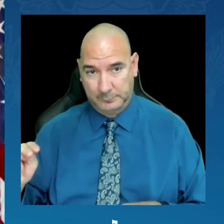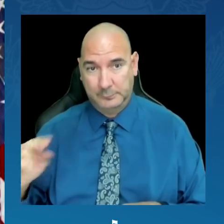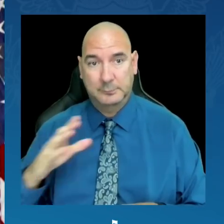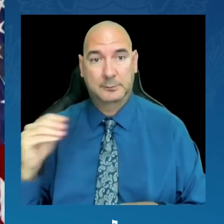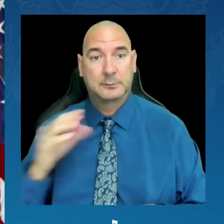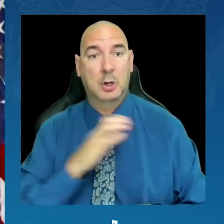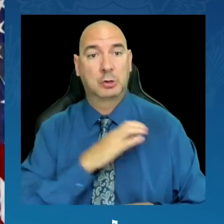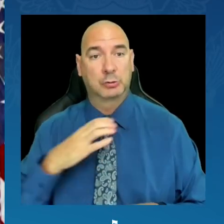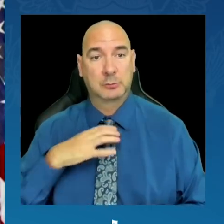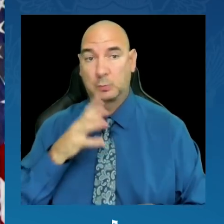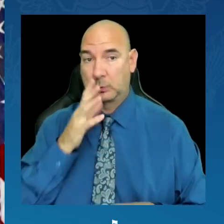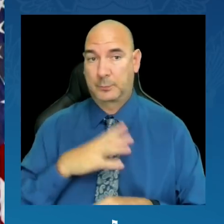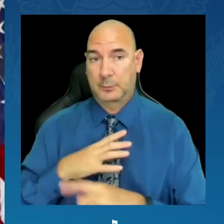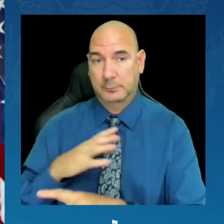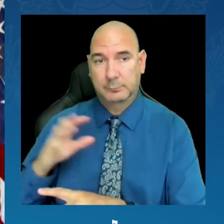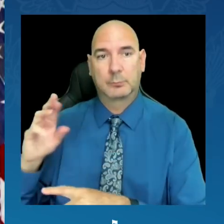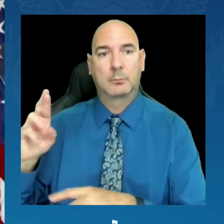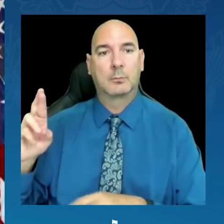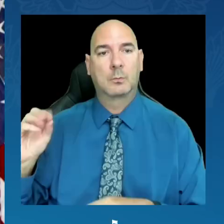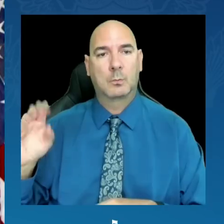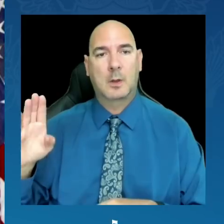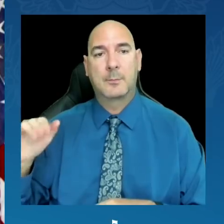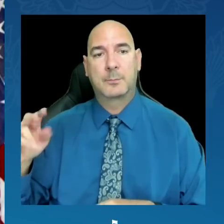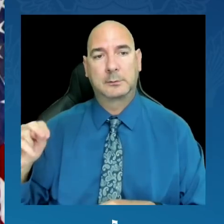long expansion of postpartum Medicaid.